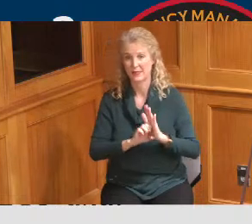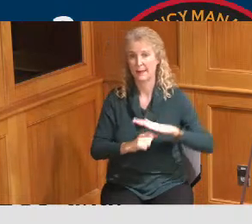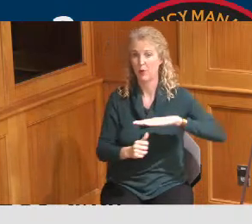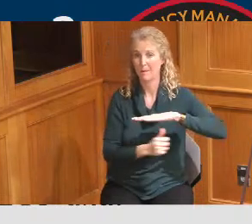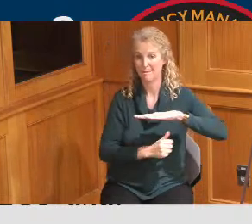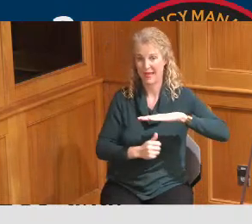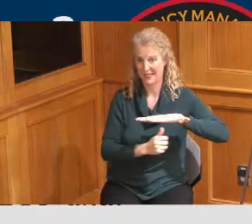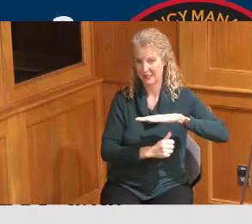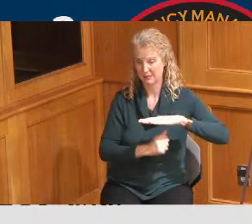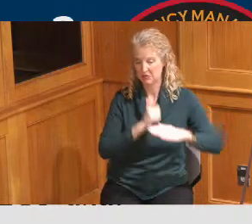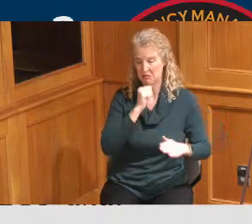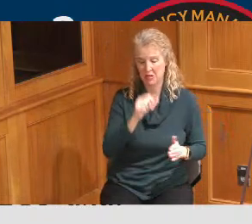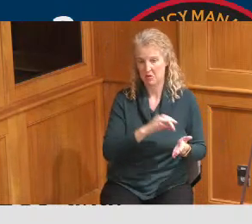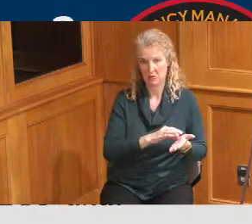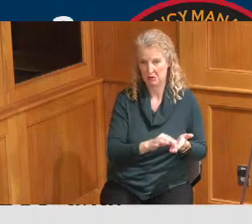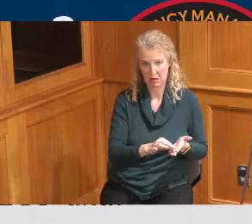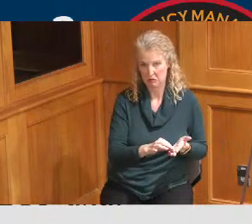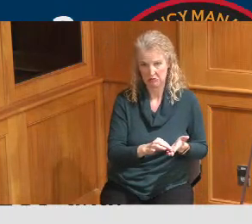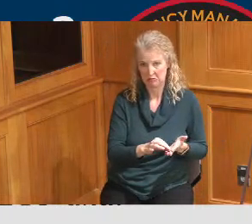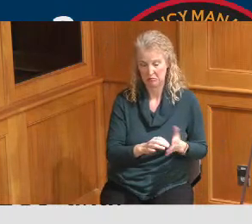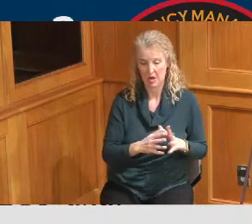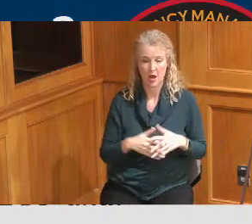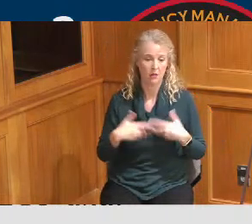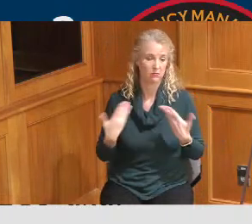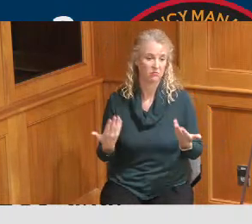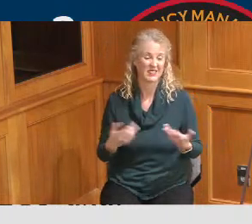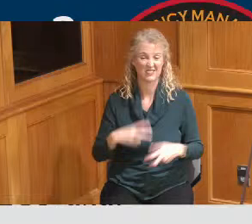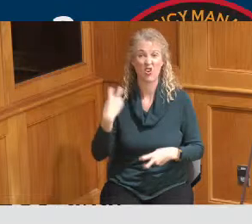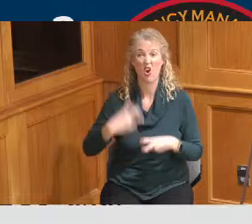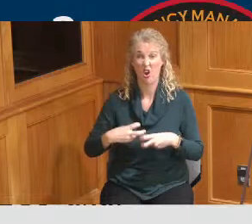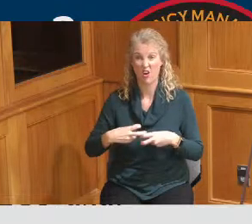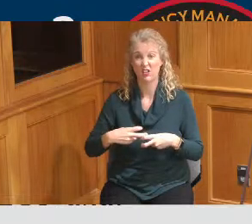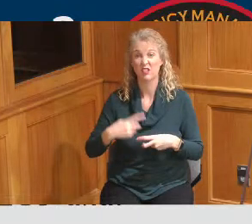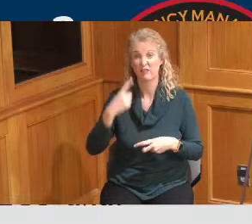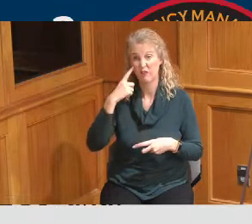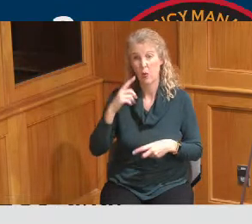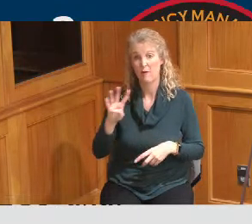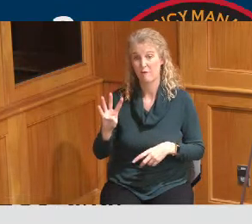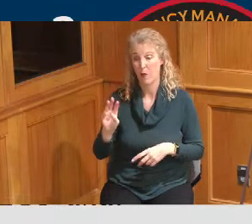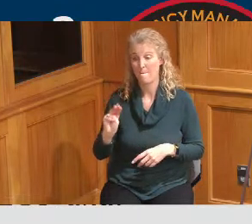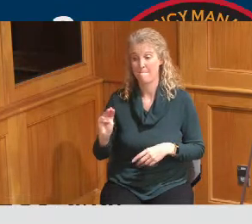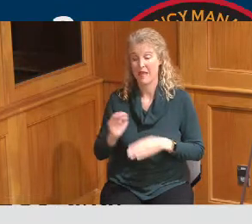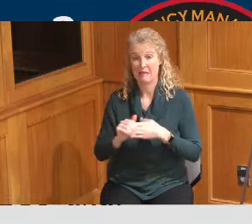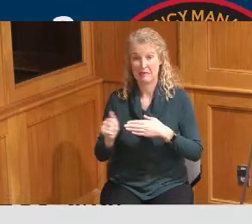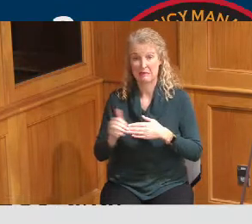not taken into consideration by FEMA it's pretty hard to get to $4 million and and to be able to